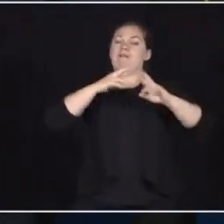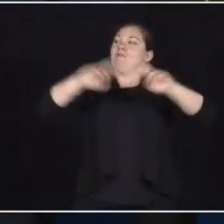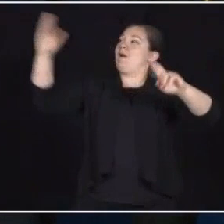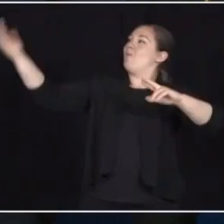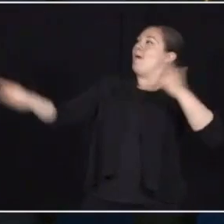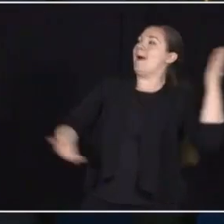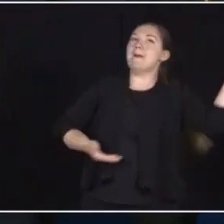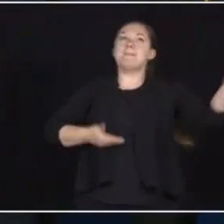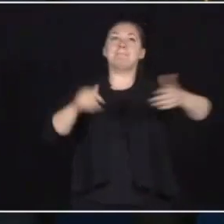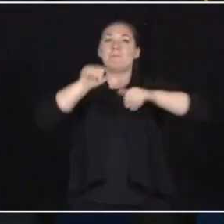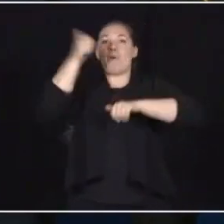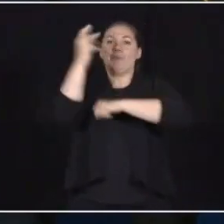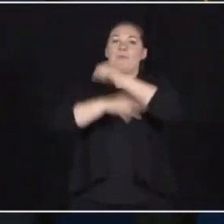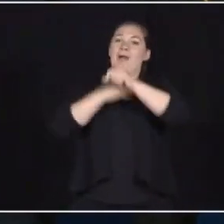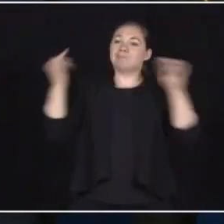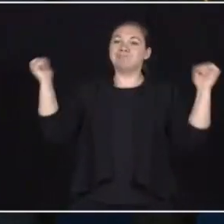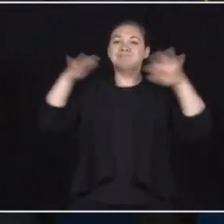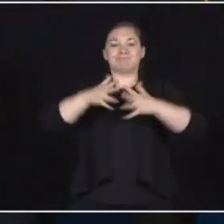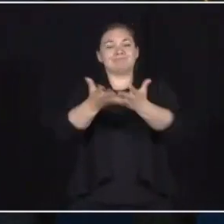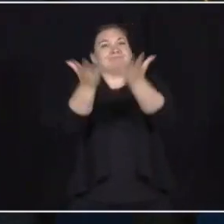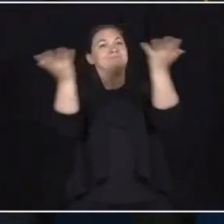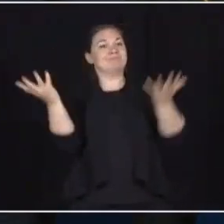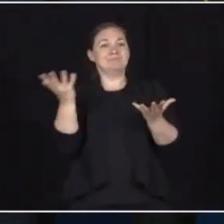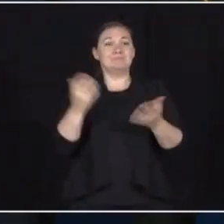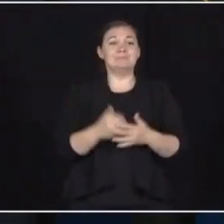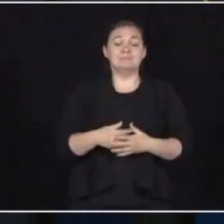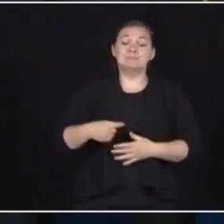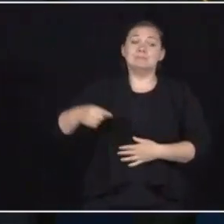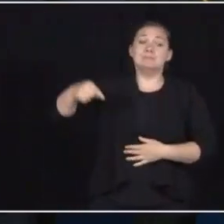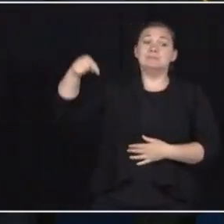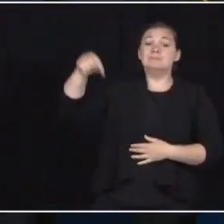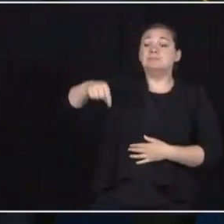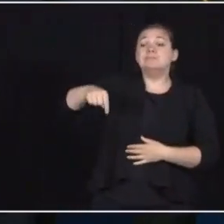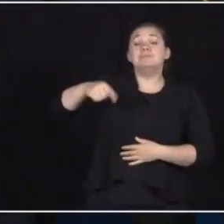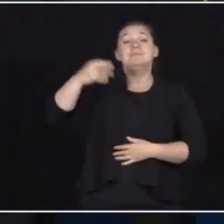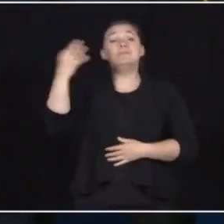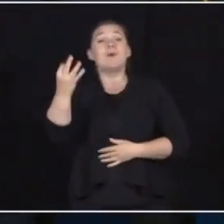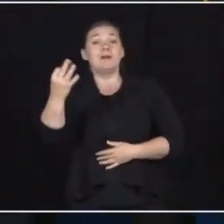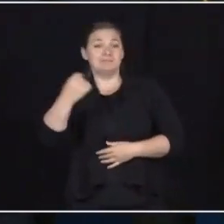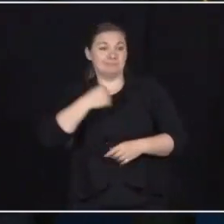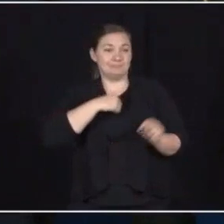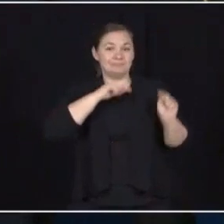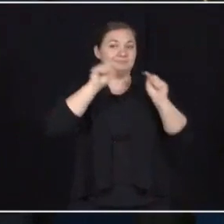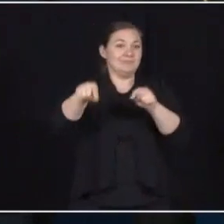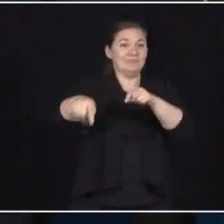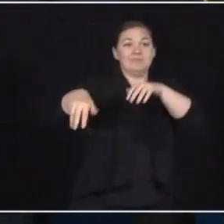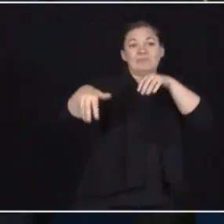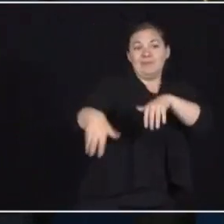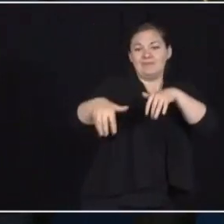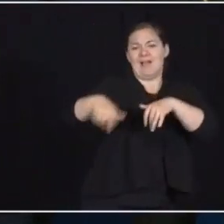Until then, I will be in Niagara Falls on Friday, to celebrate its reopening and will continue to work day and night to restore